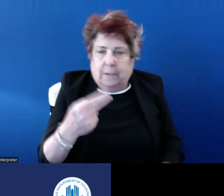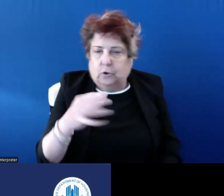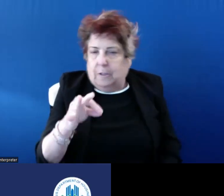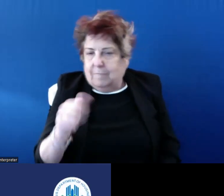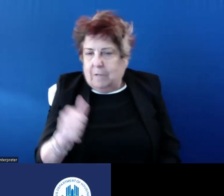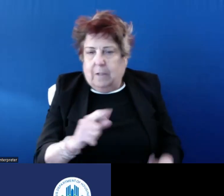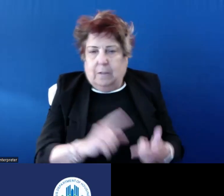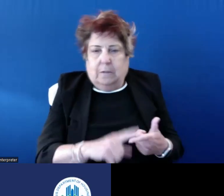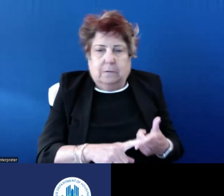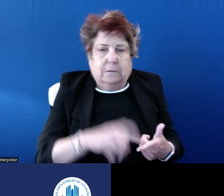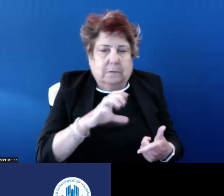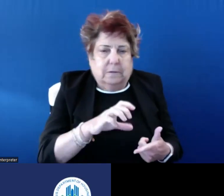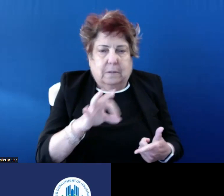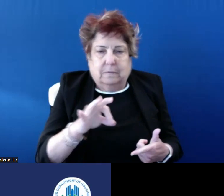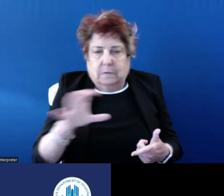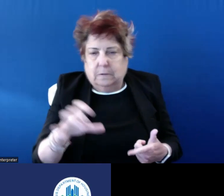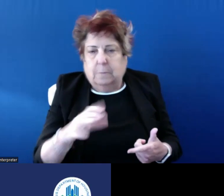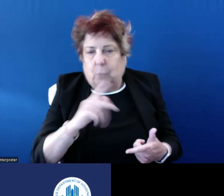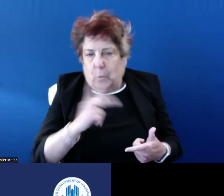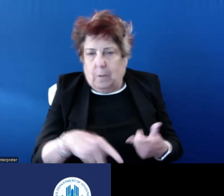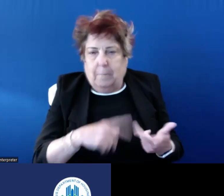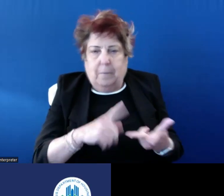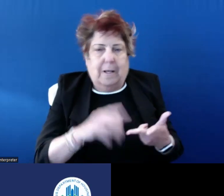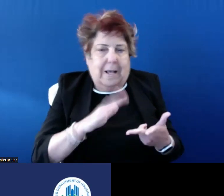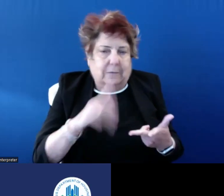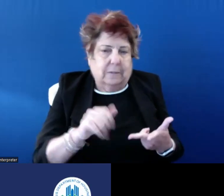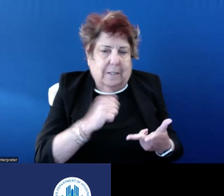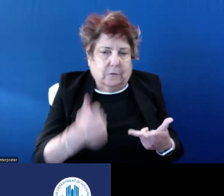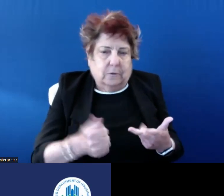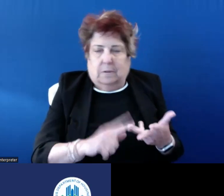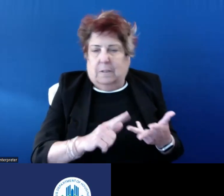public housing agencies, it could be any homeless assistance programs, it could be